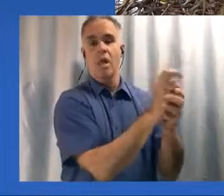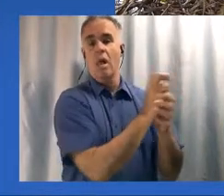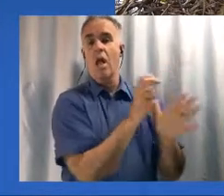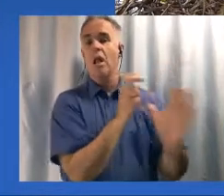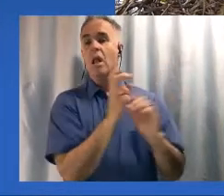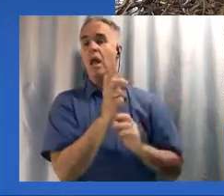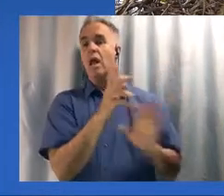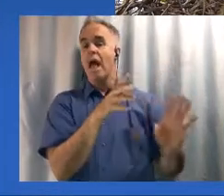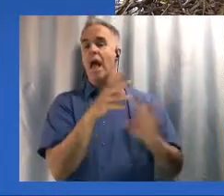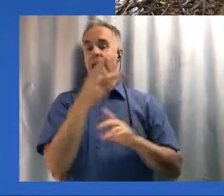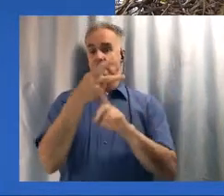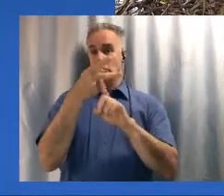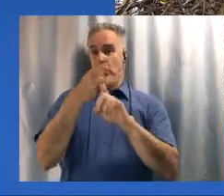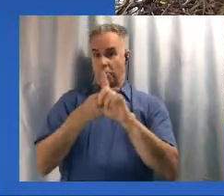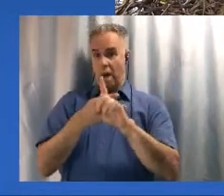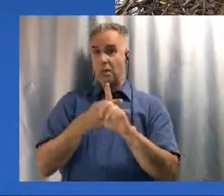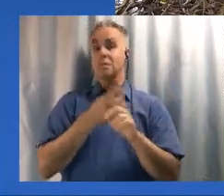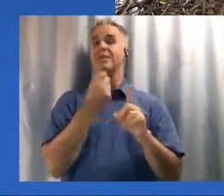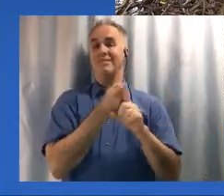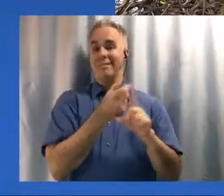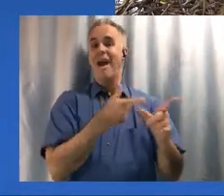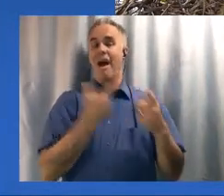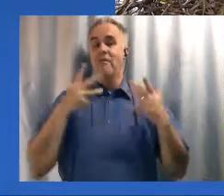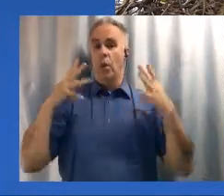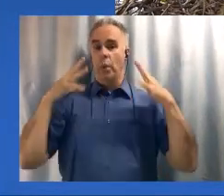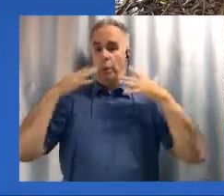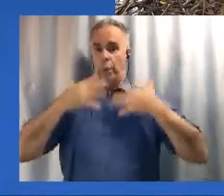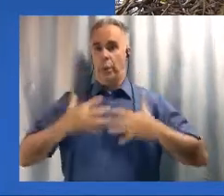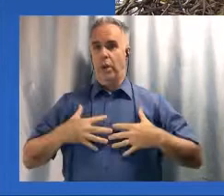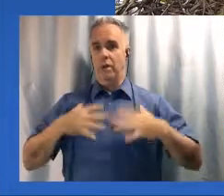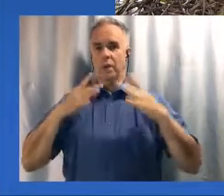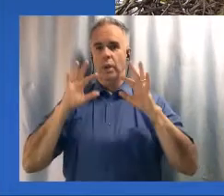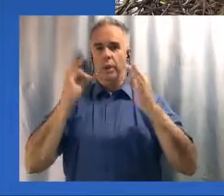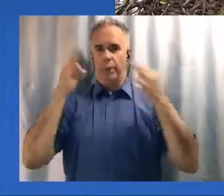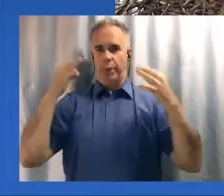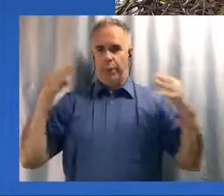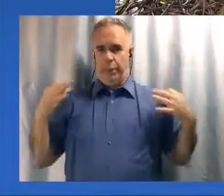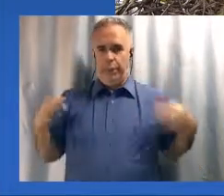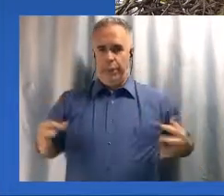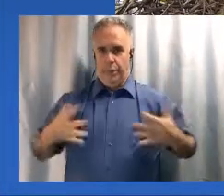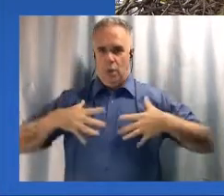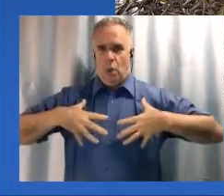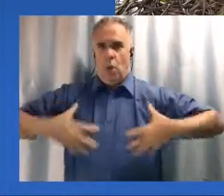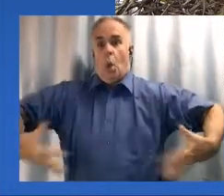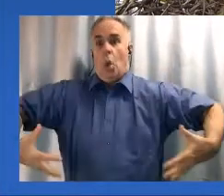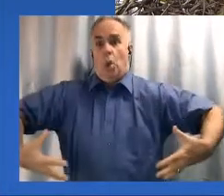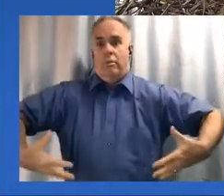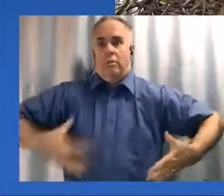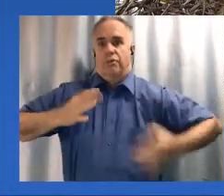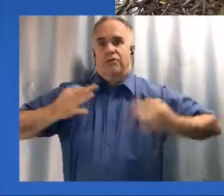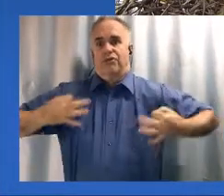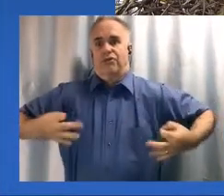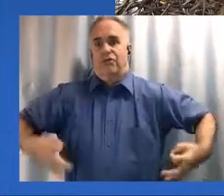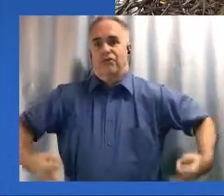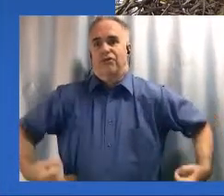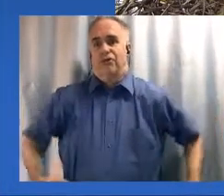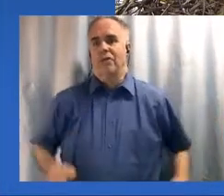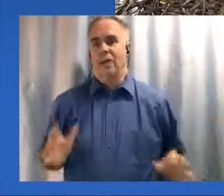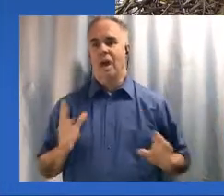At two weeks old the owlets can see. They are covered with soft down. Now both parents must